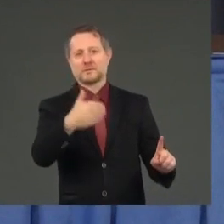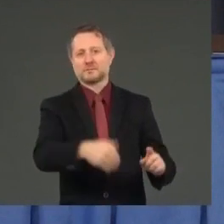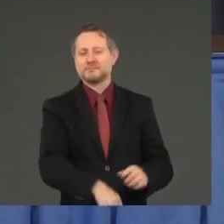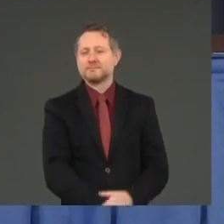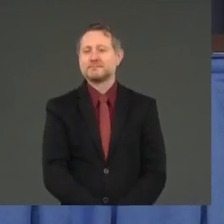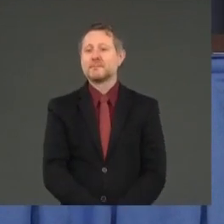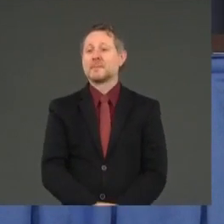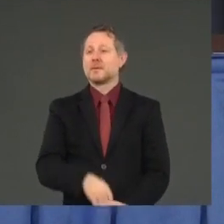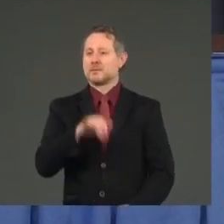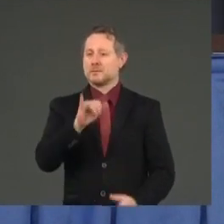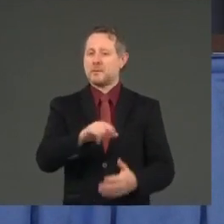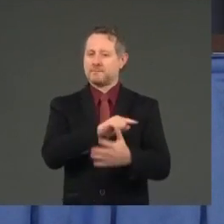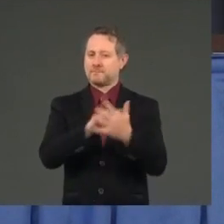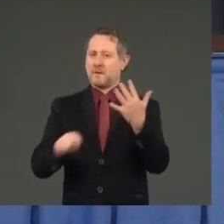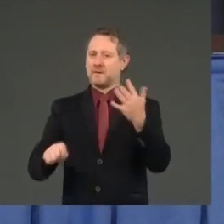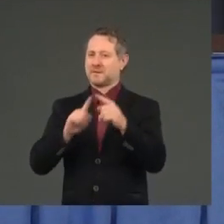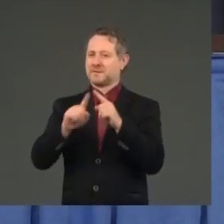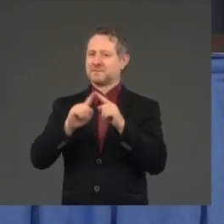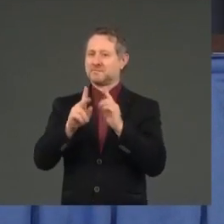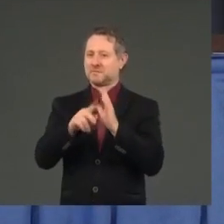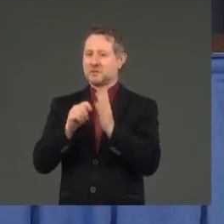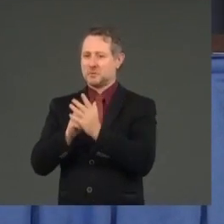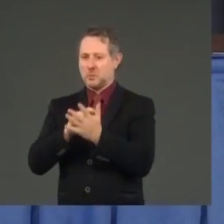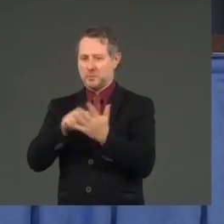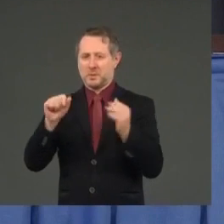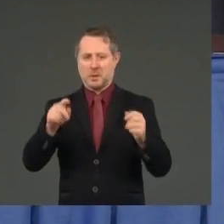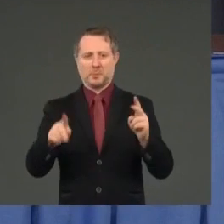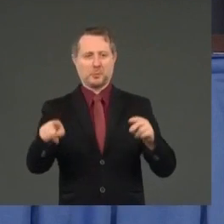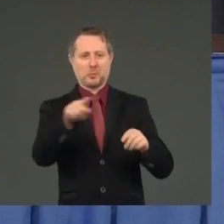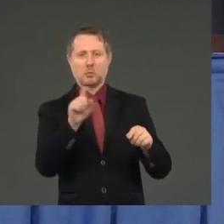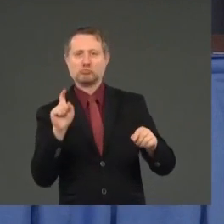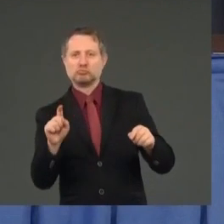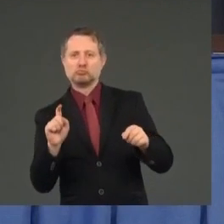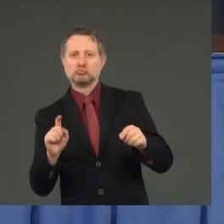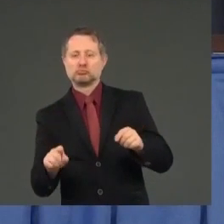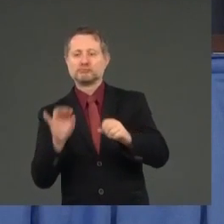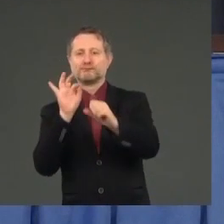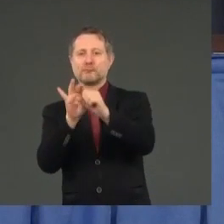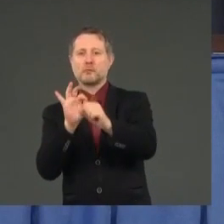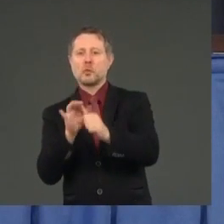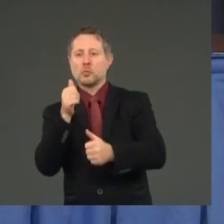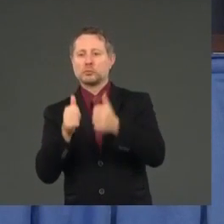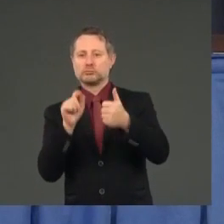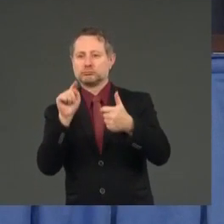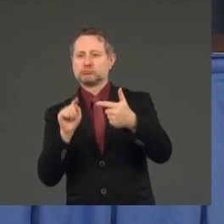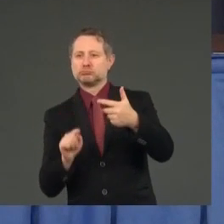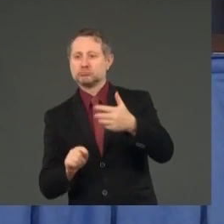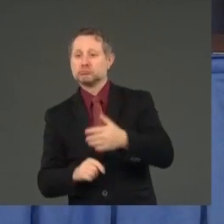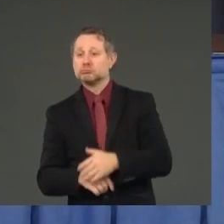I SEE HIM ALL THE TIME.